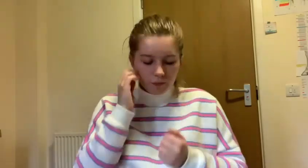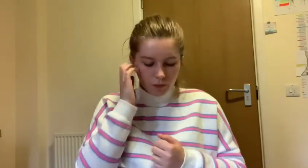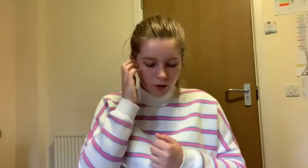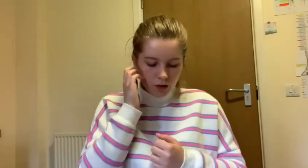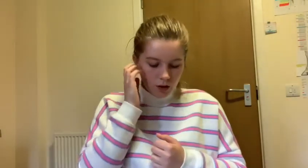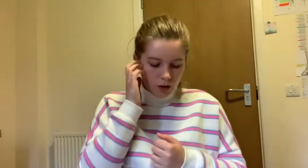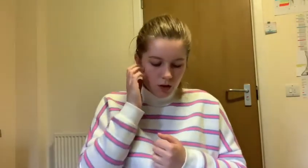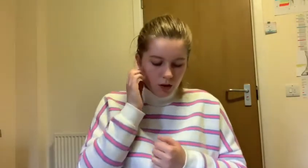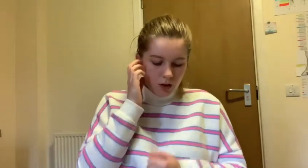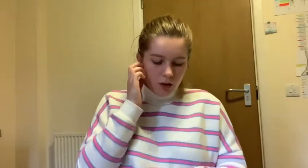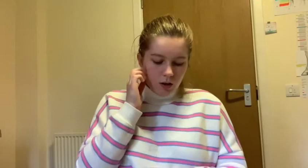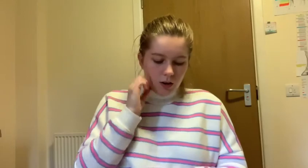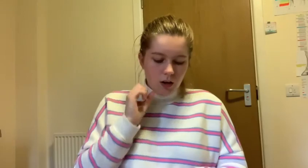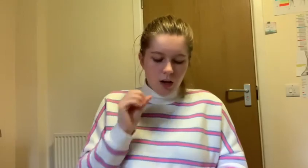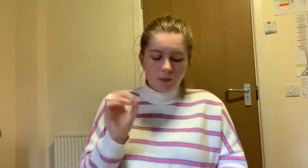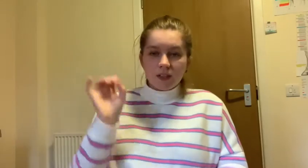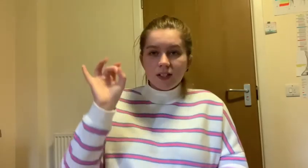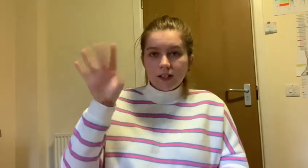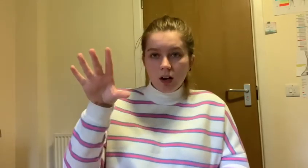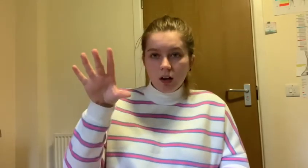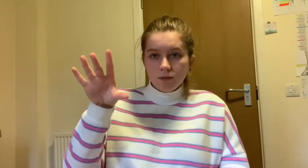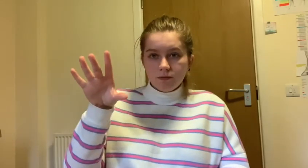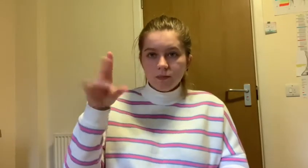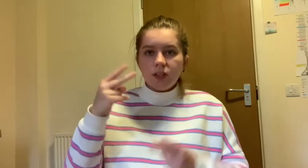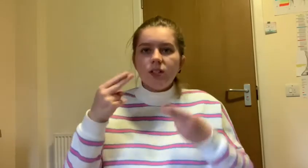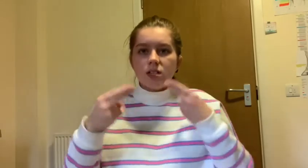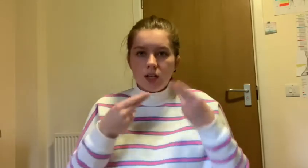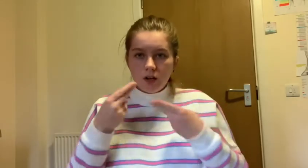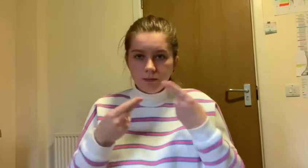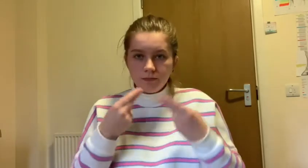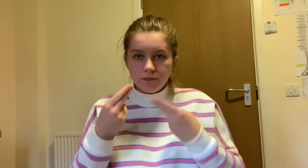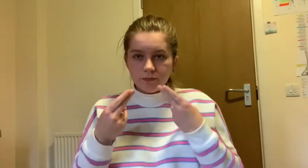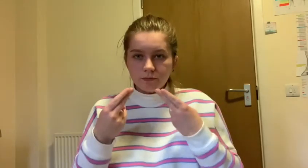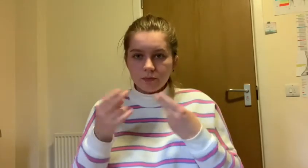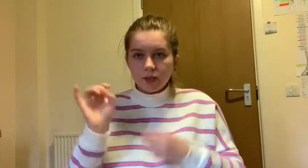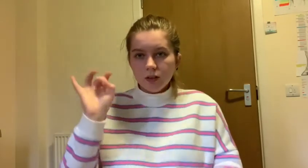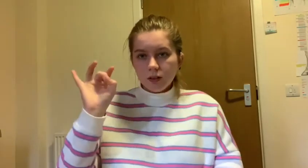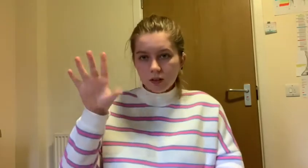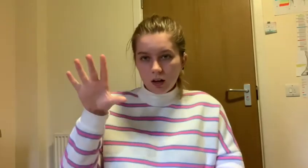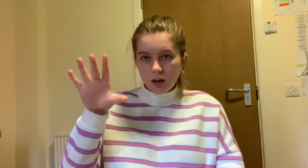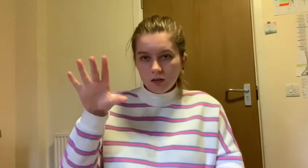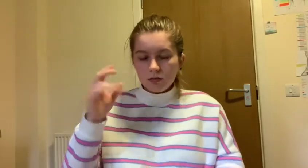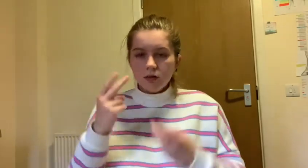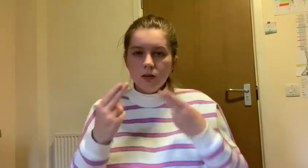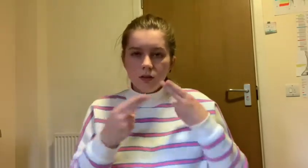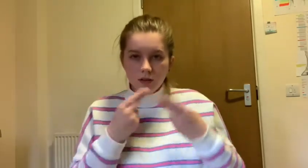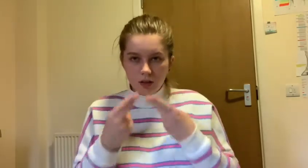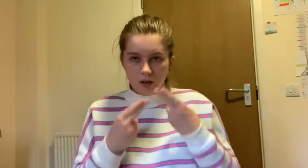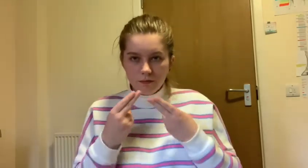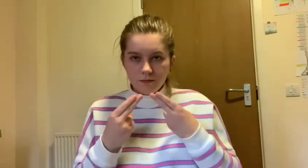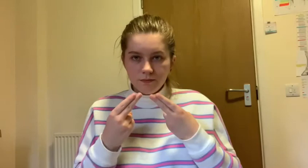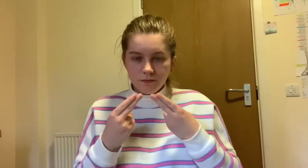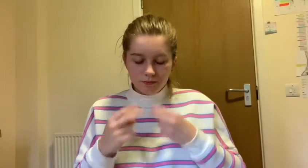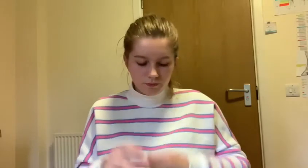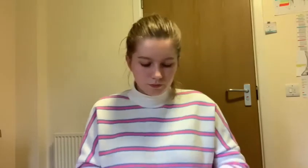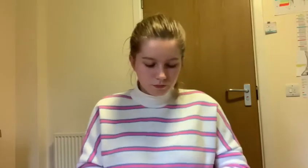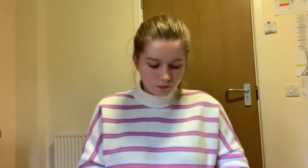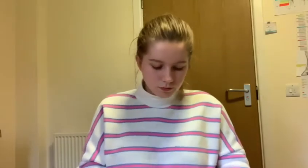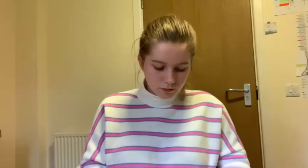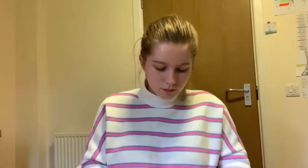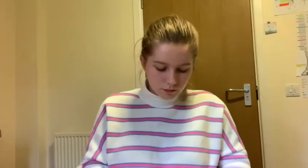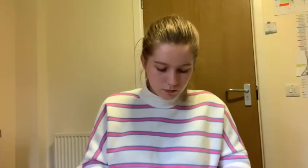"Star dinner" x2